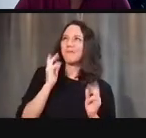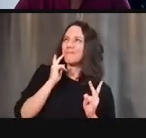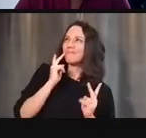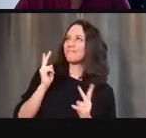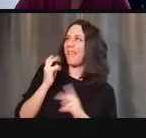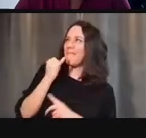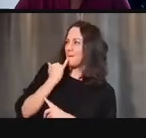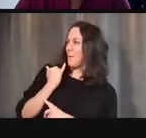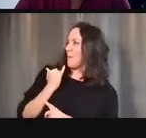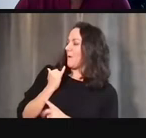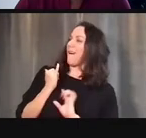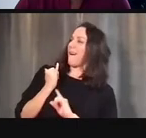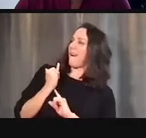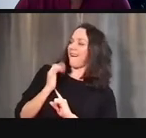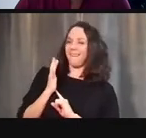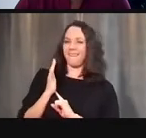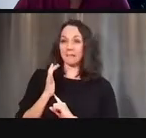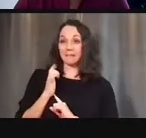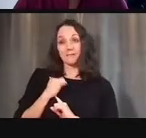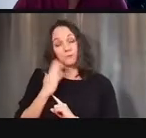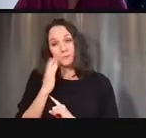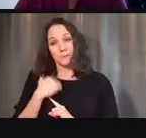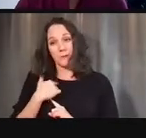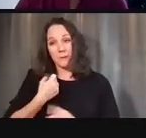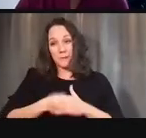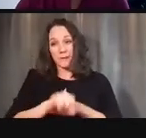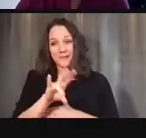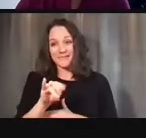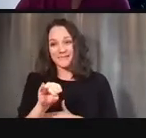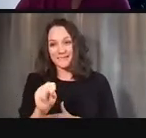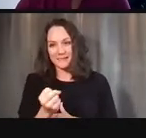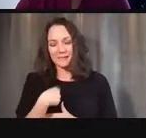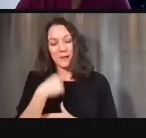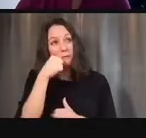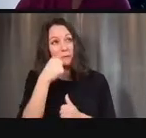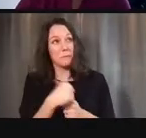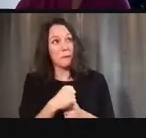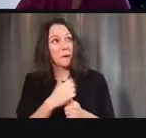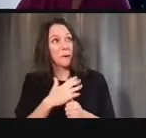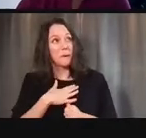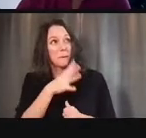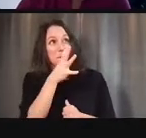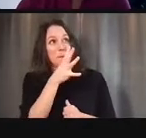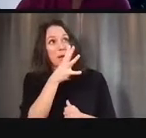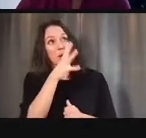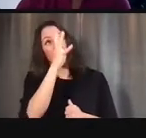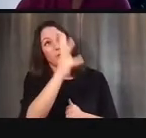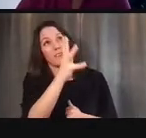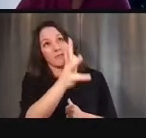born in the have, I remember my great grandmother's Rotary telephone.